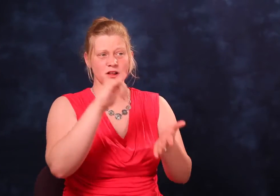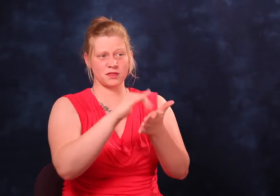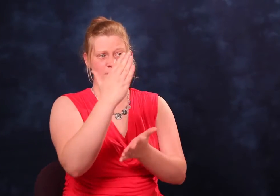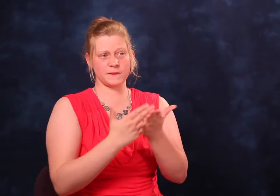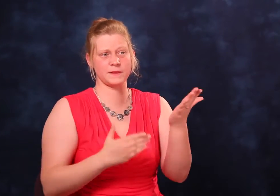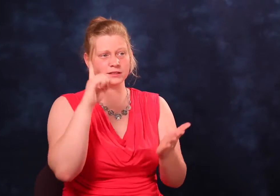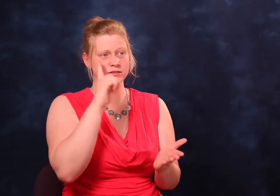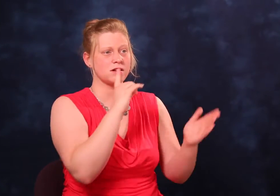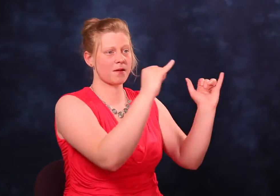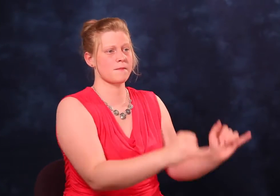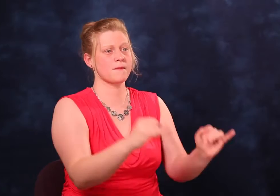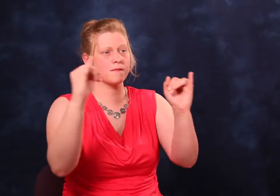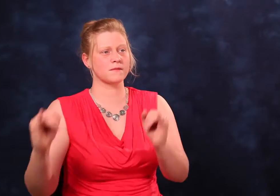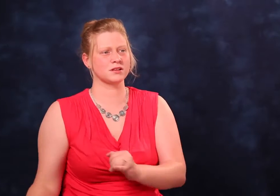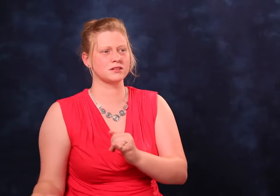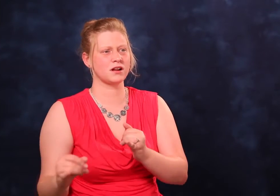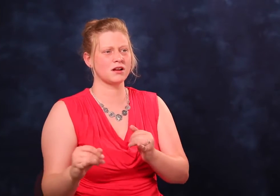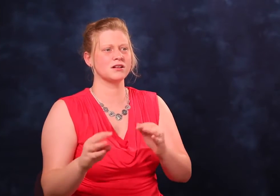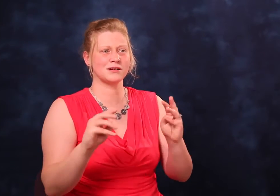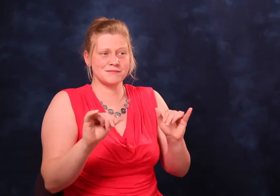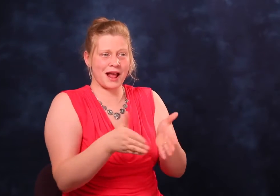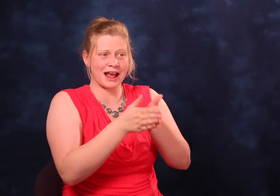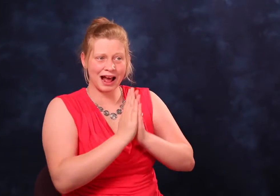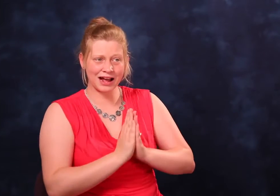Be aware that some deaf individuals may ask the